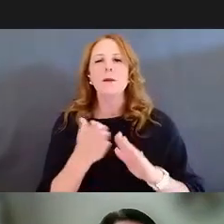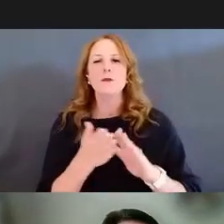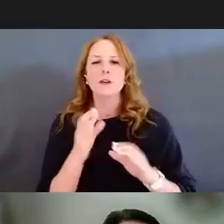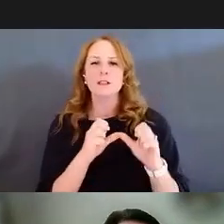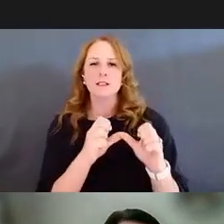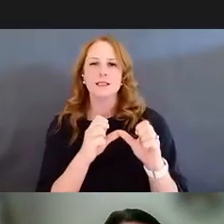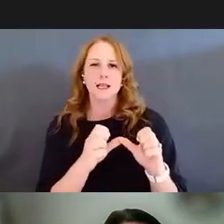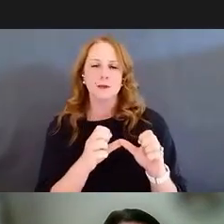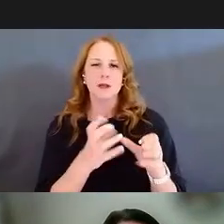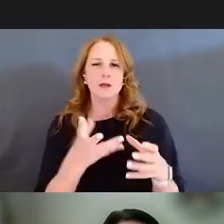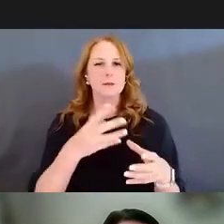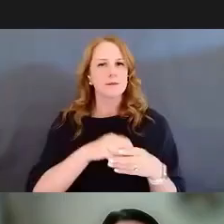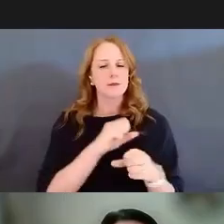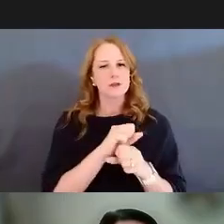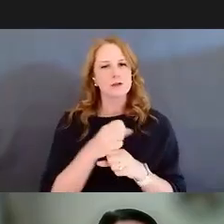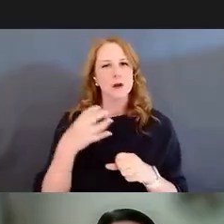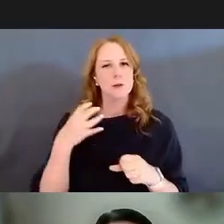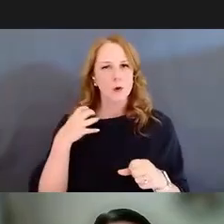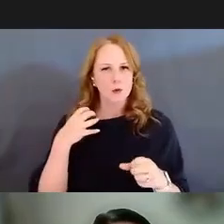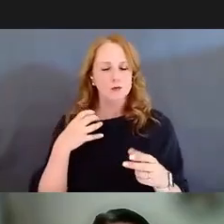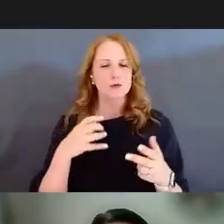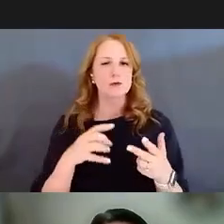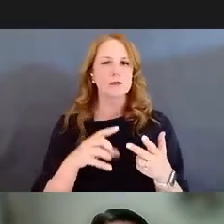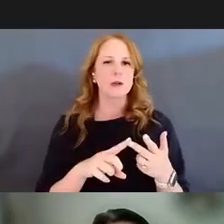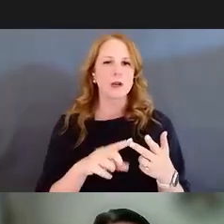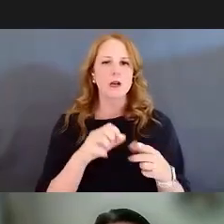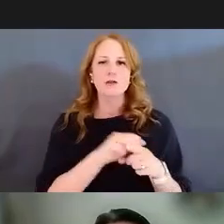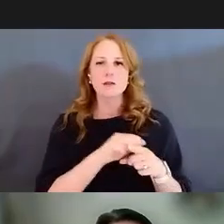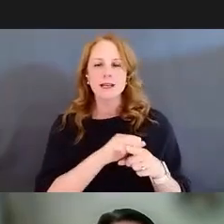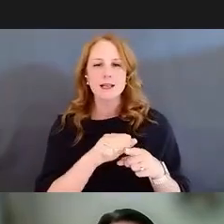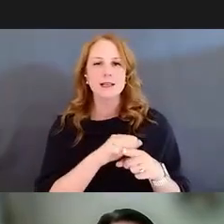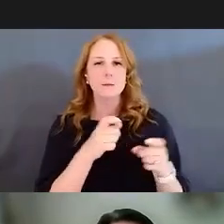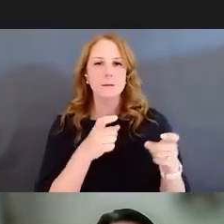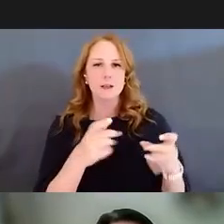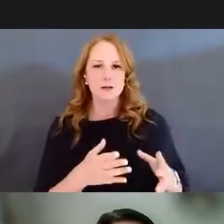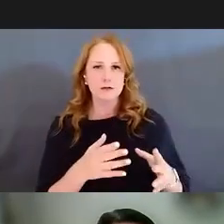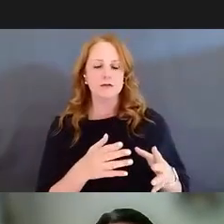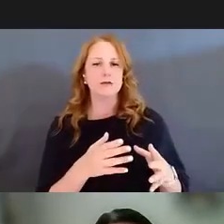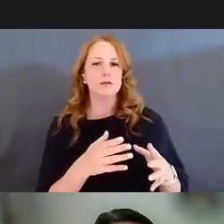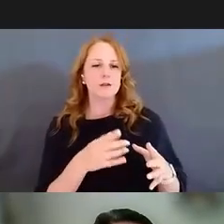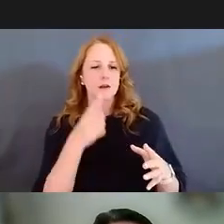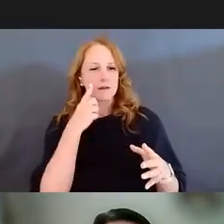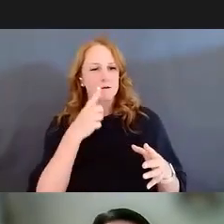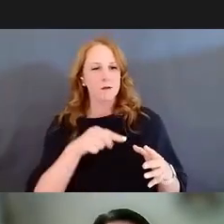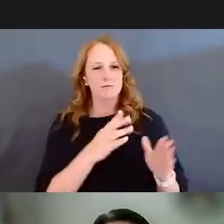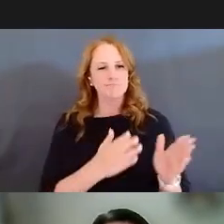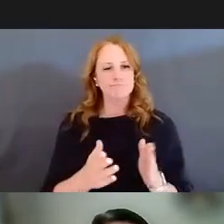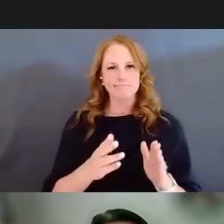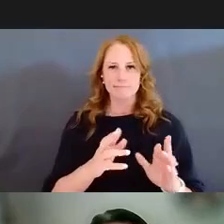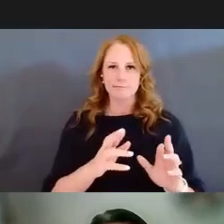included the job coaching um training of managers for uh to to prep the workplace to think about the